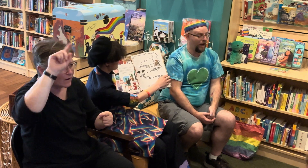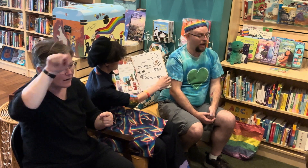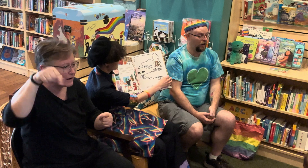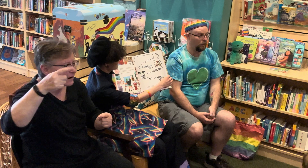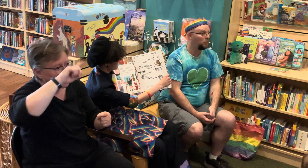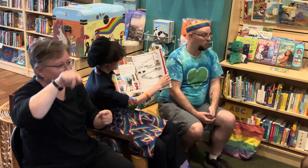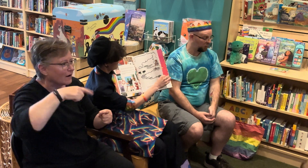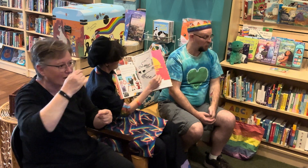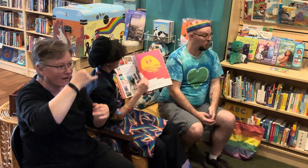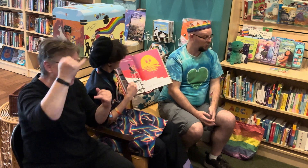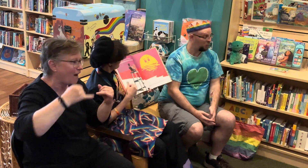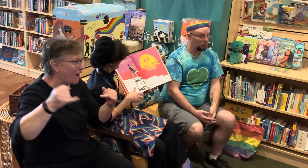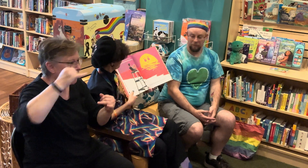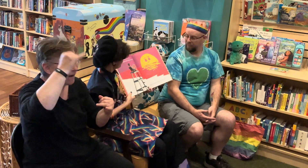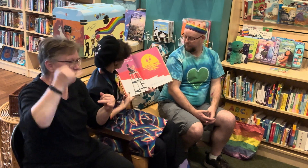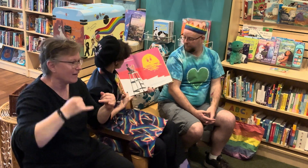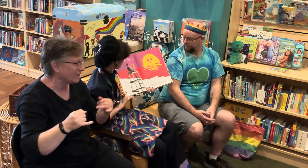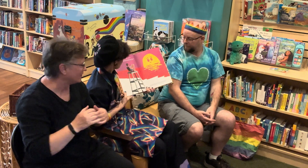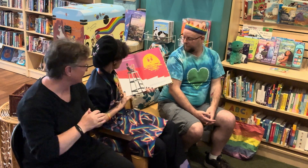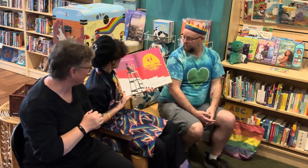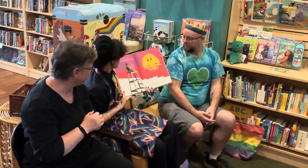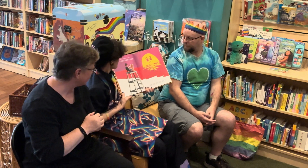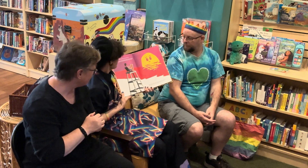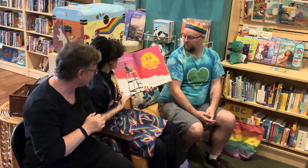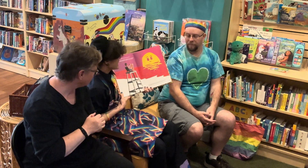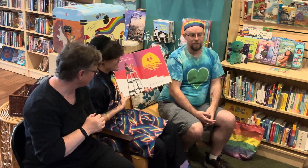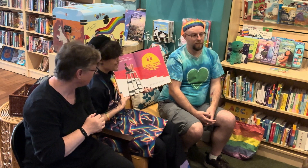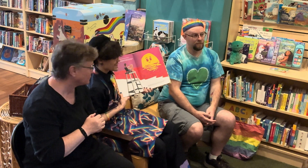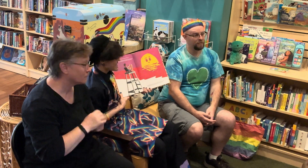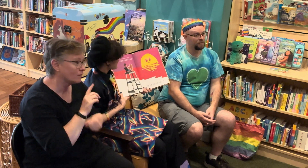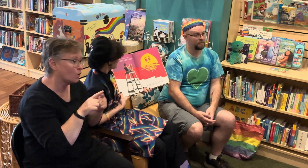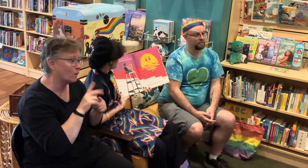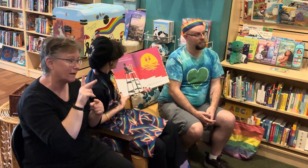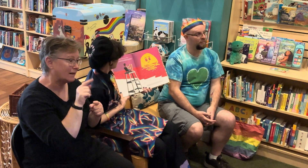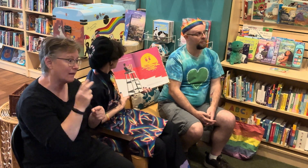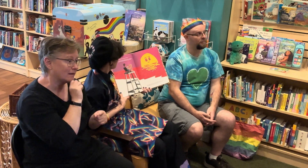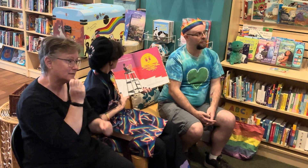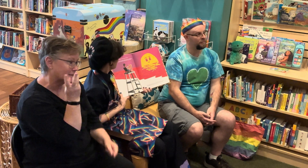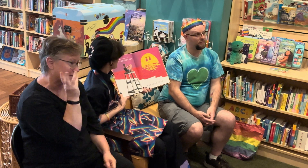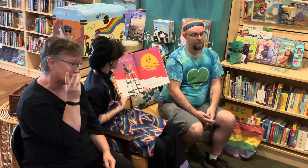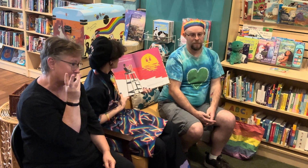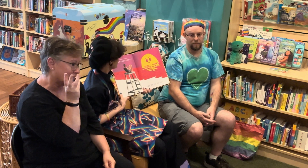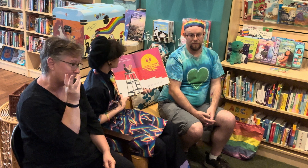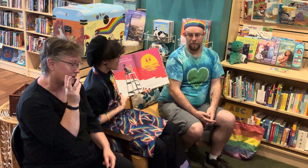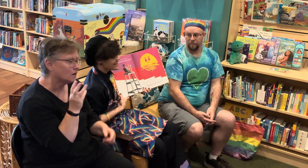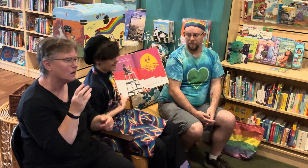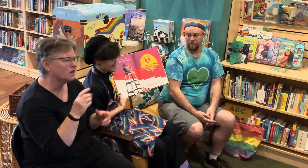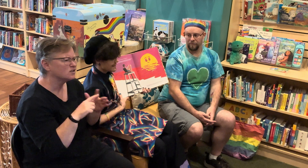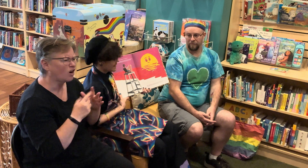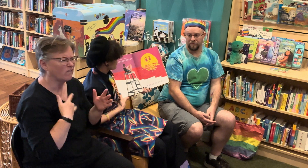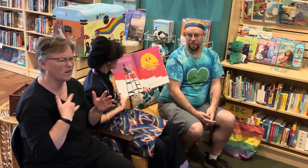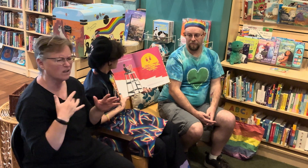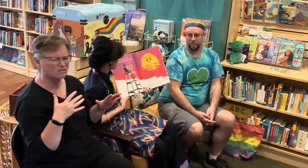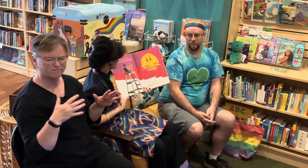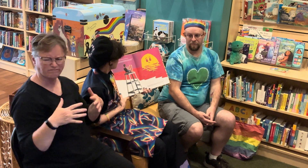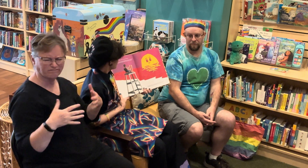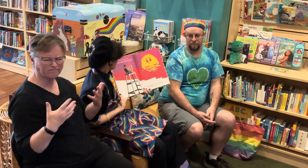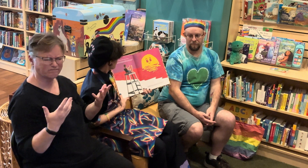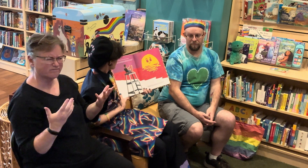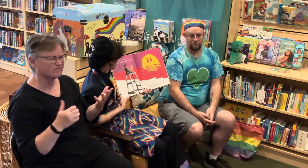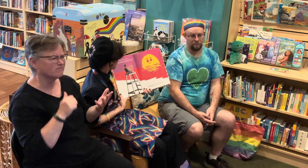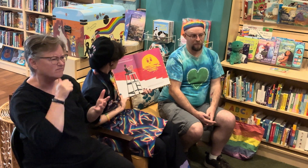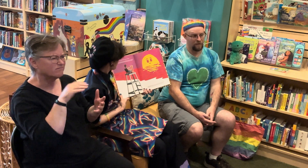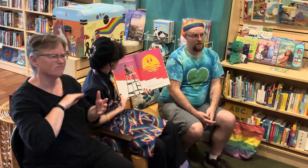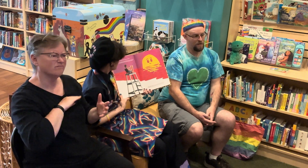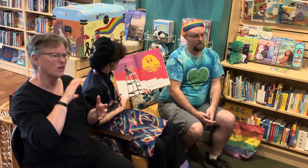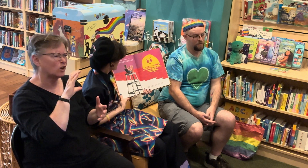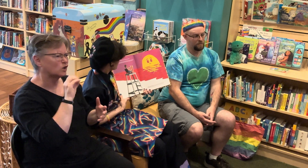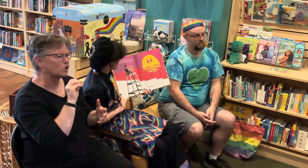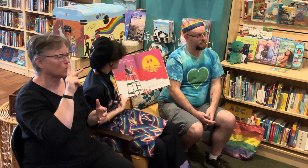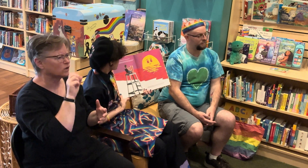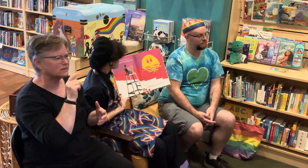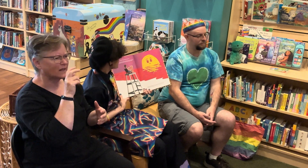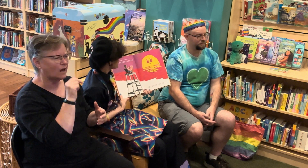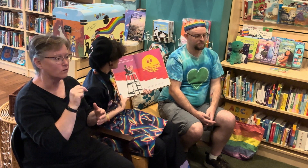Wow! KAI: When Keith was 16, he began to feel restless in Kutztown. That summer, he caught a bus to Ocean City,